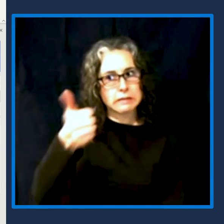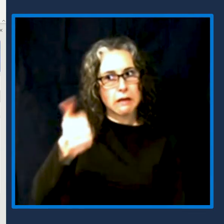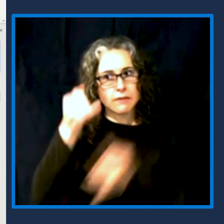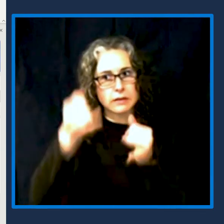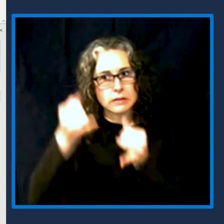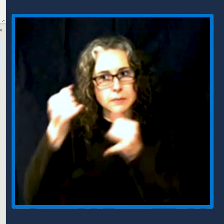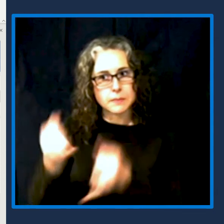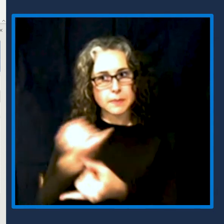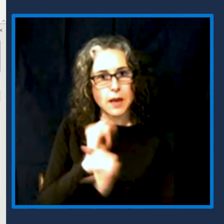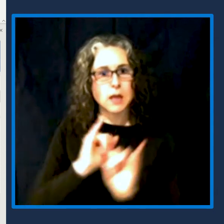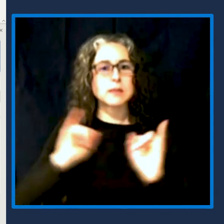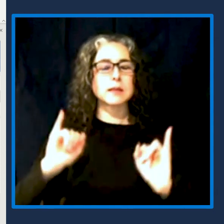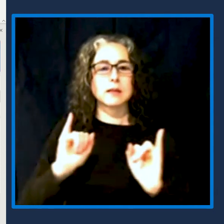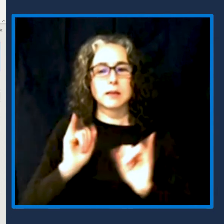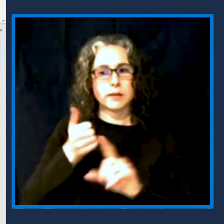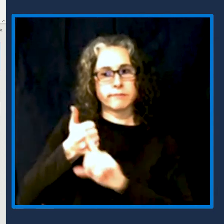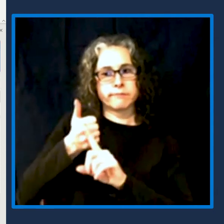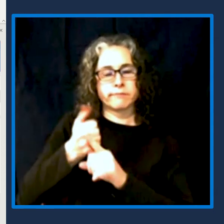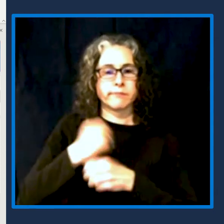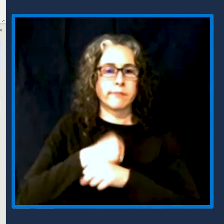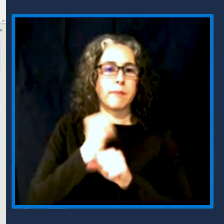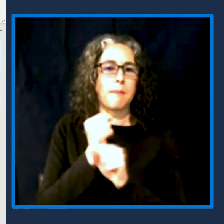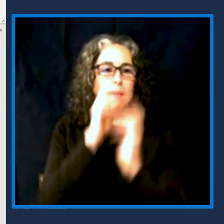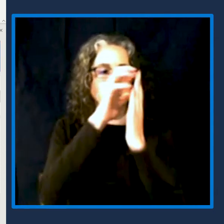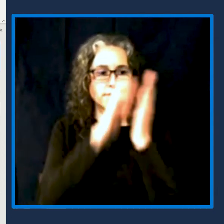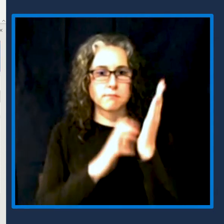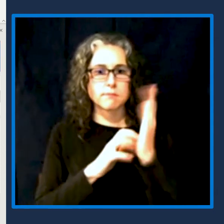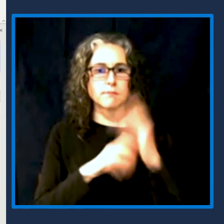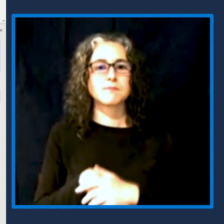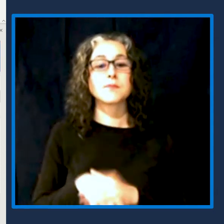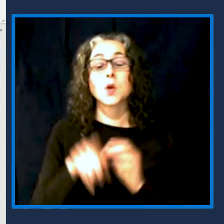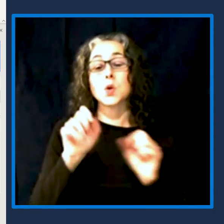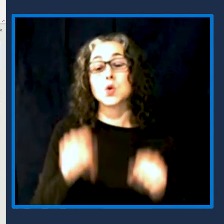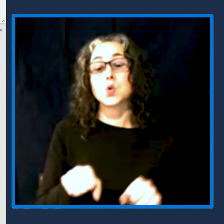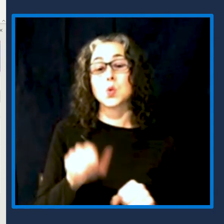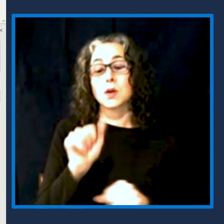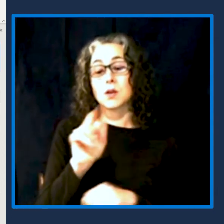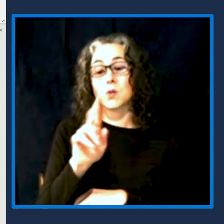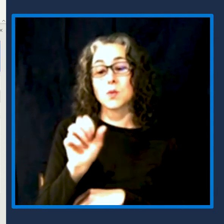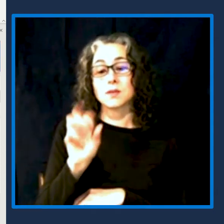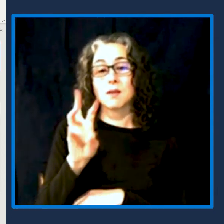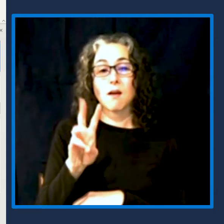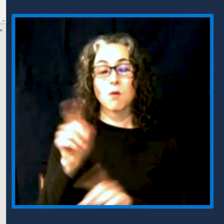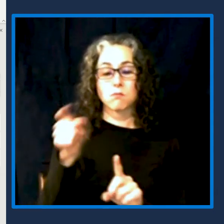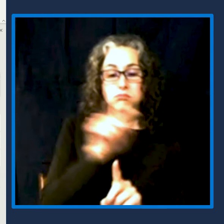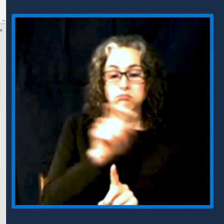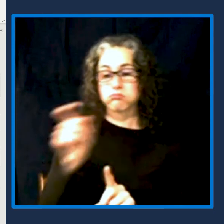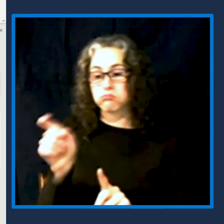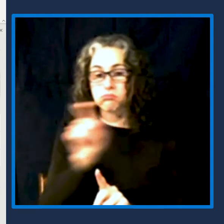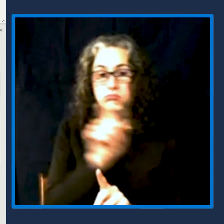that content we can go ahead and use the error arrows to toggle back and forth between would